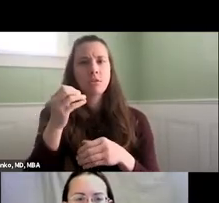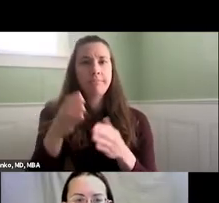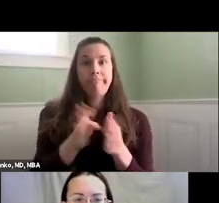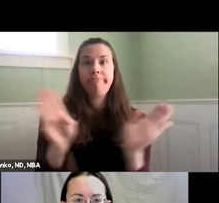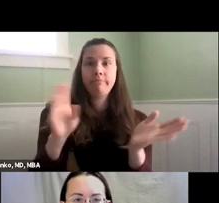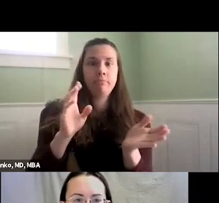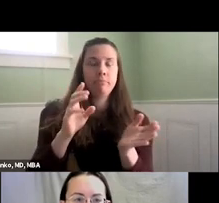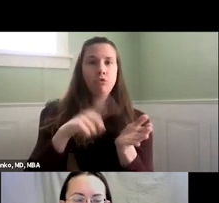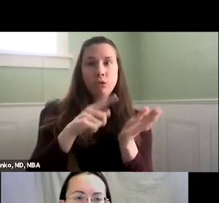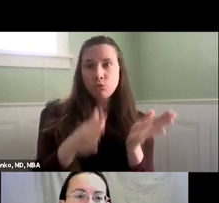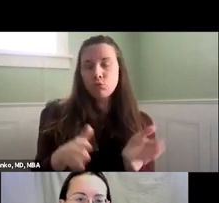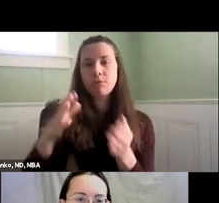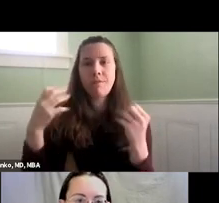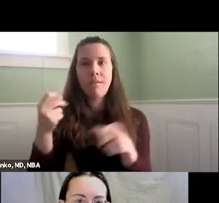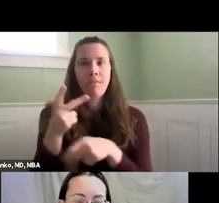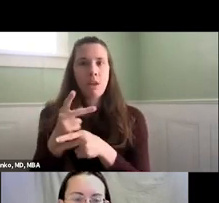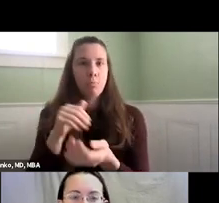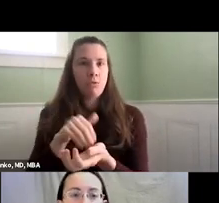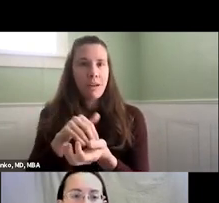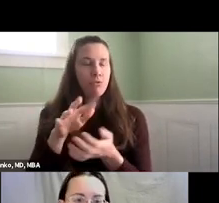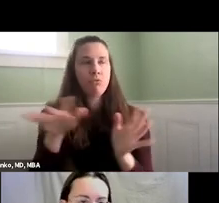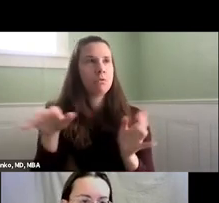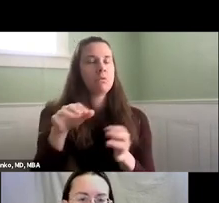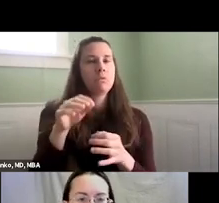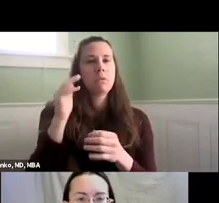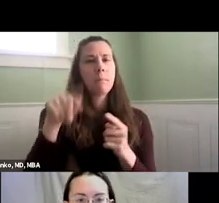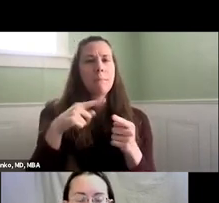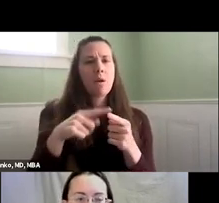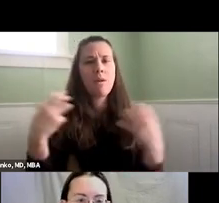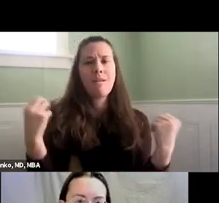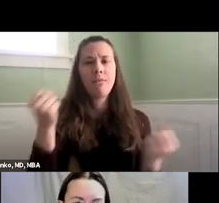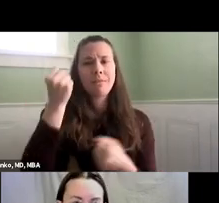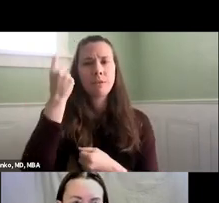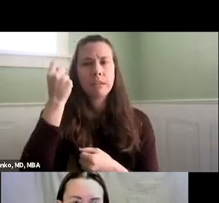top priorities would be increased knowledge, in general, for both researchers and healthcare